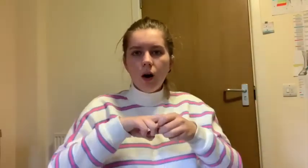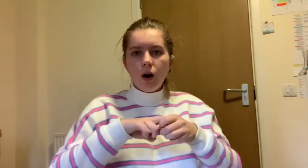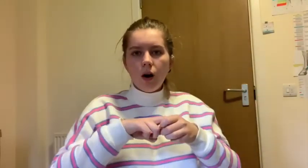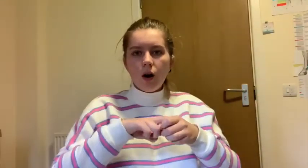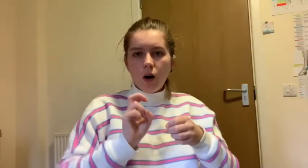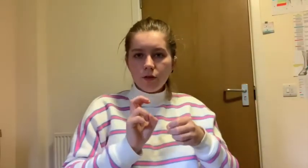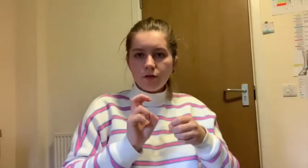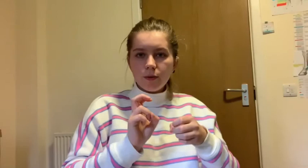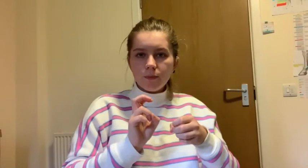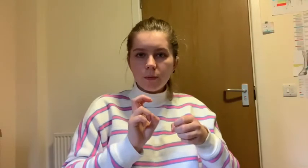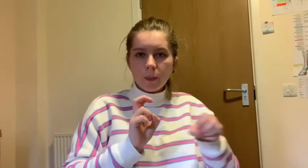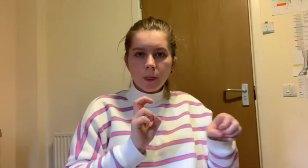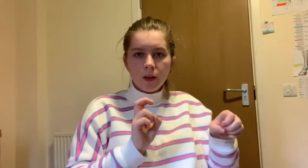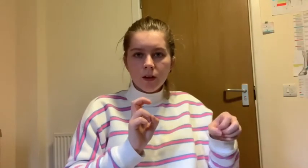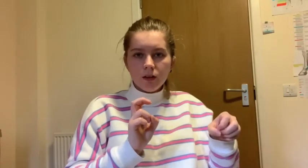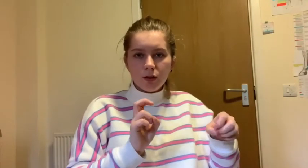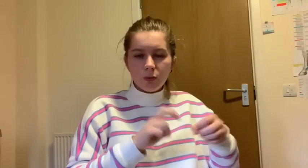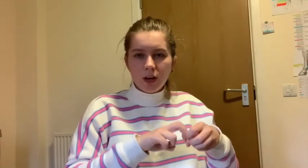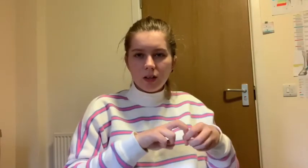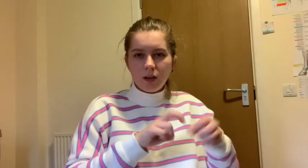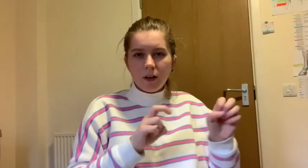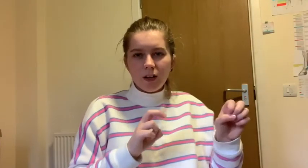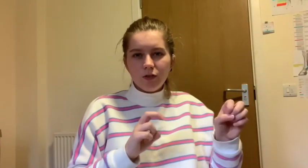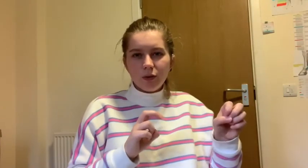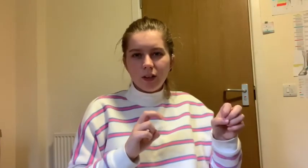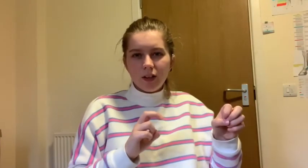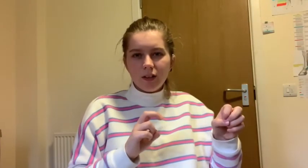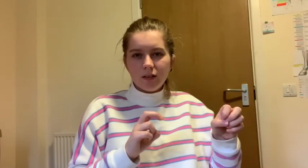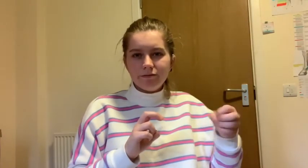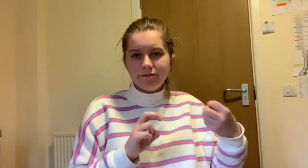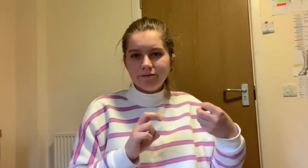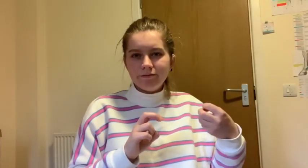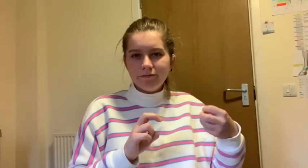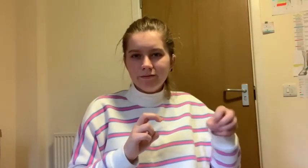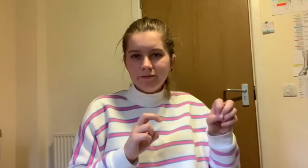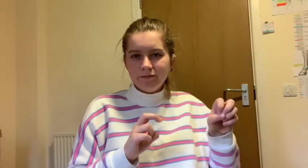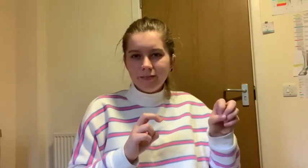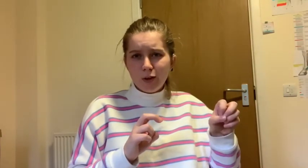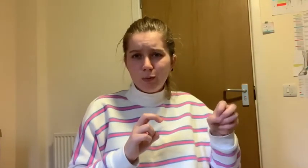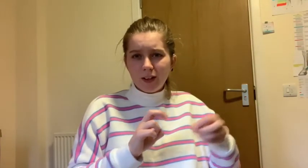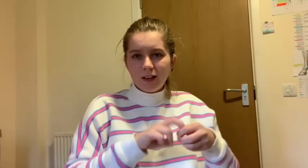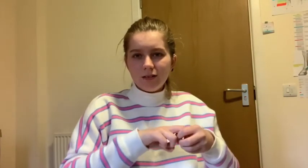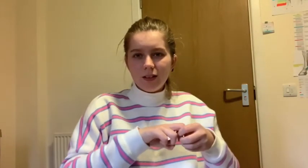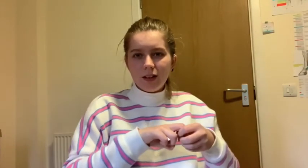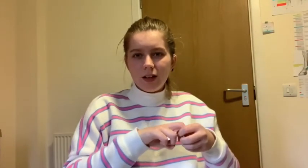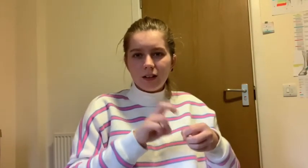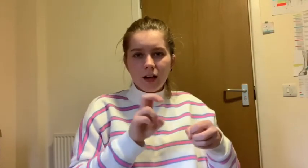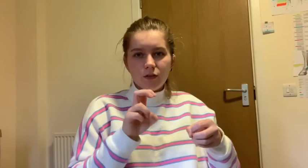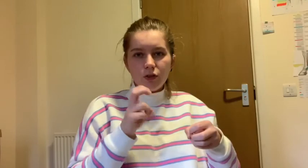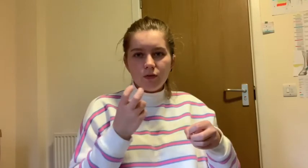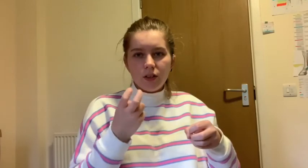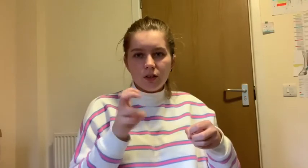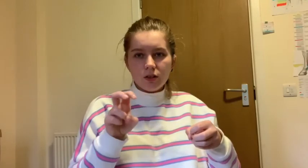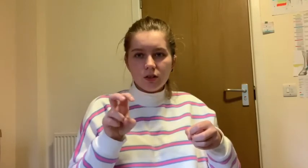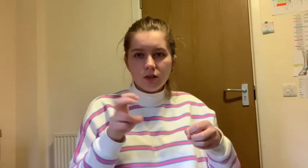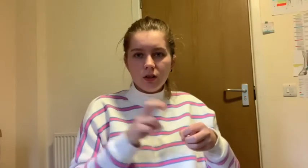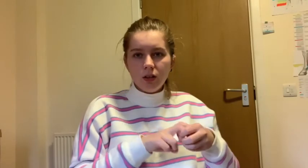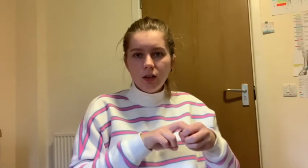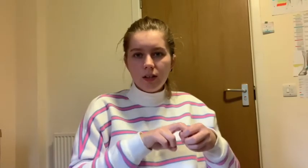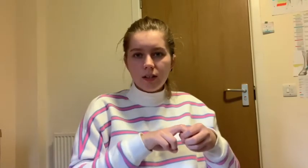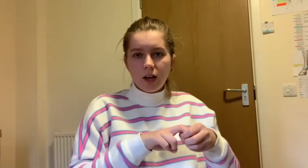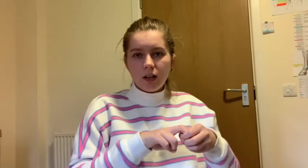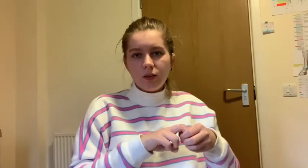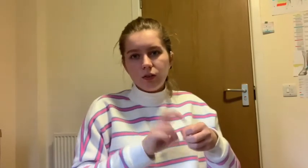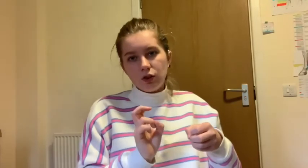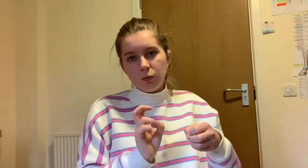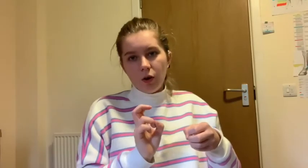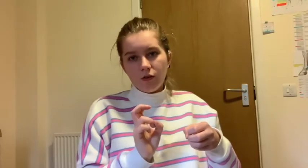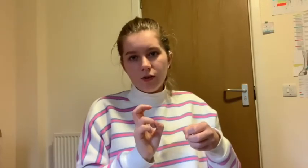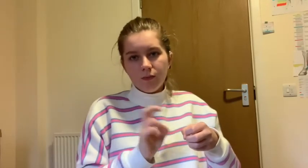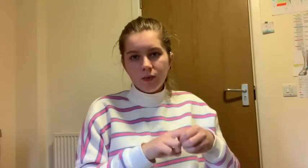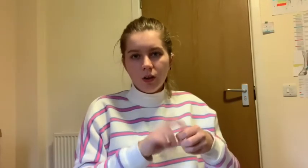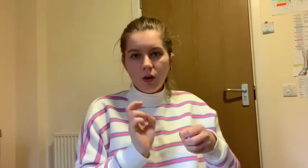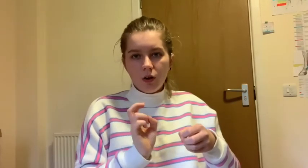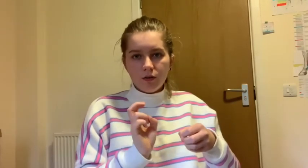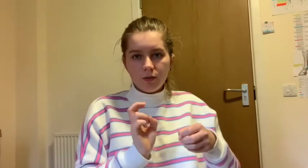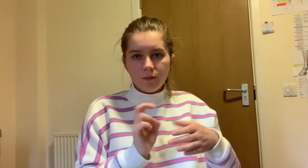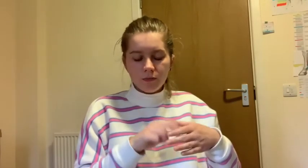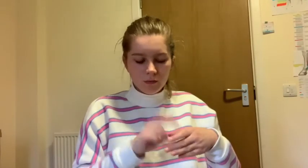"Off" so I have a cup again, 2 fingers inside to come off, "Off".